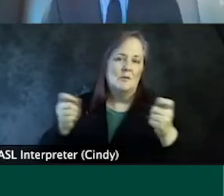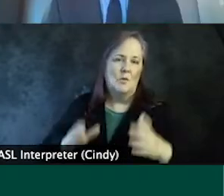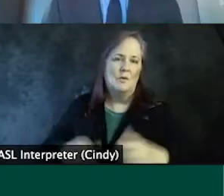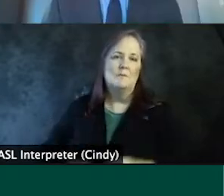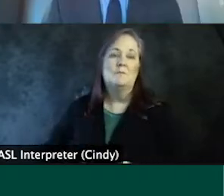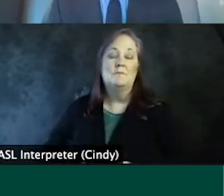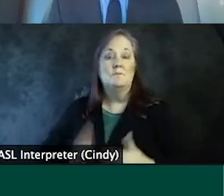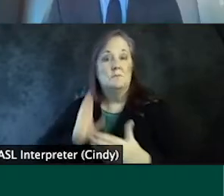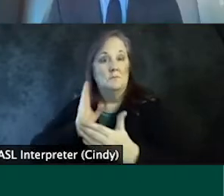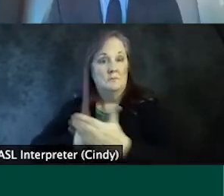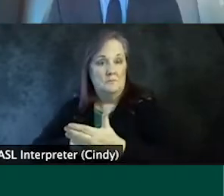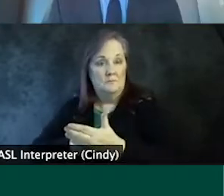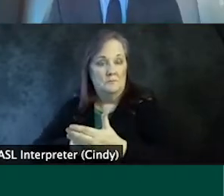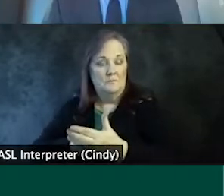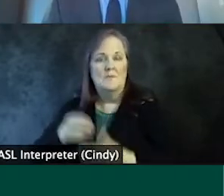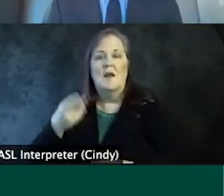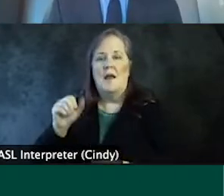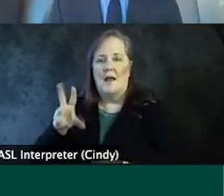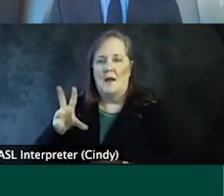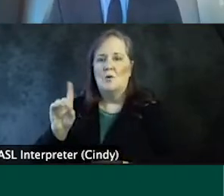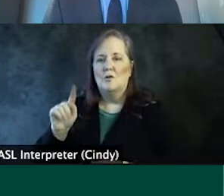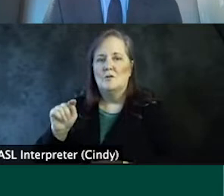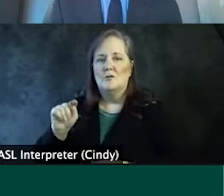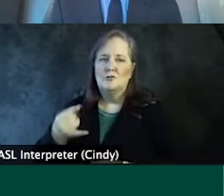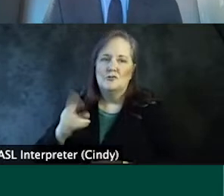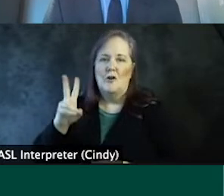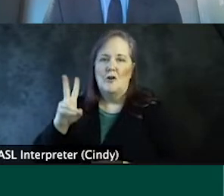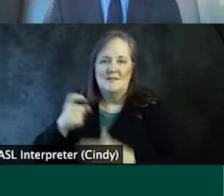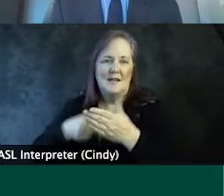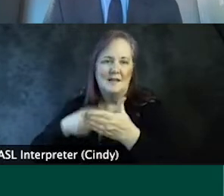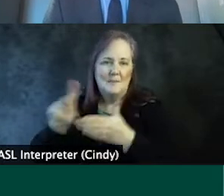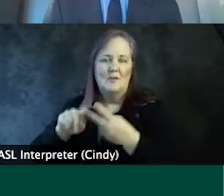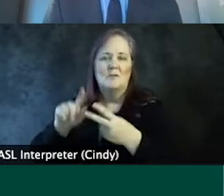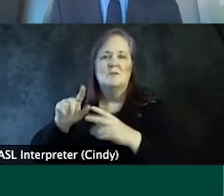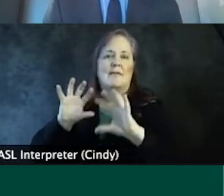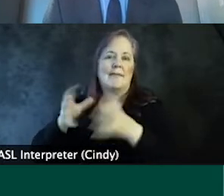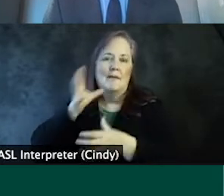You know, I'm sorry, I don't have the precise definition in front of me.